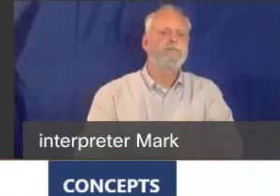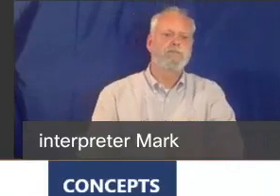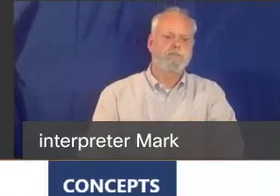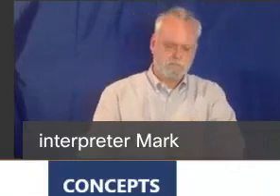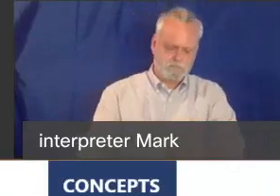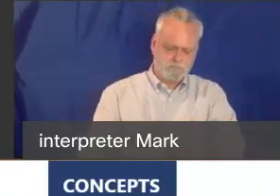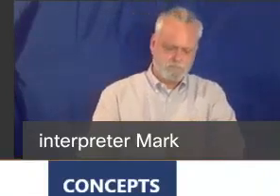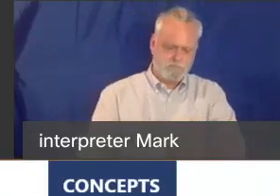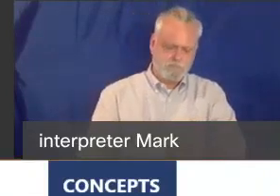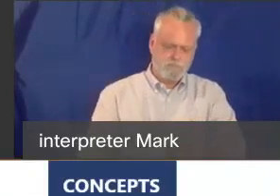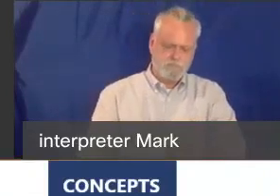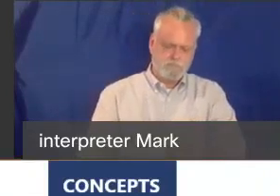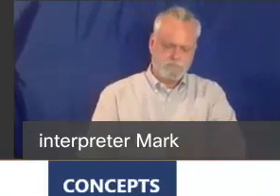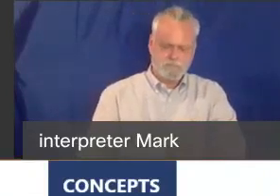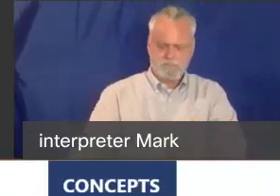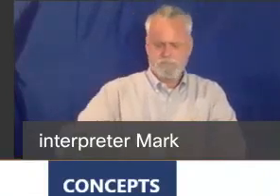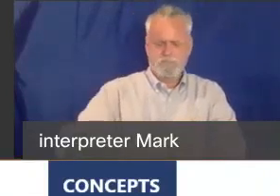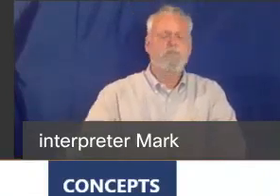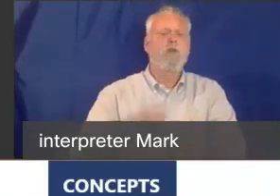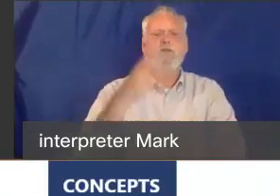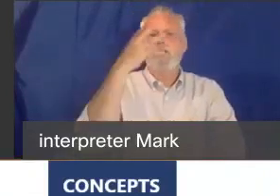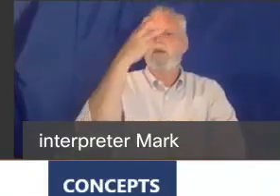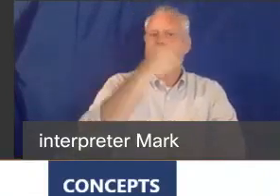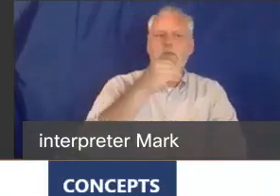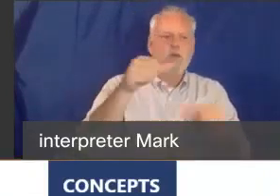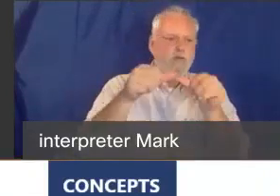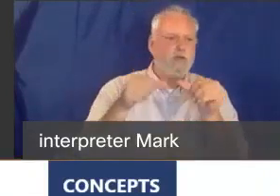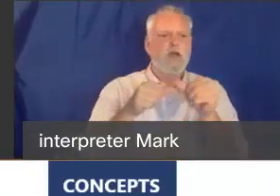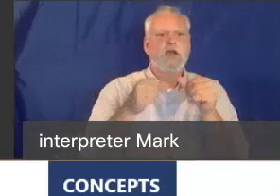So, we've got these beautiful stretches, which as a driver as a rider, as a walker.